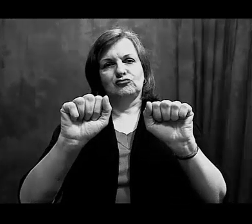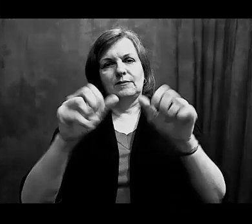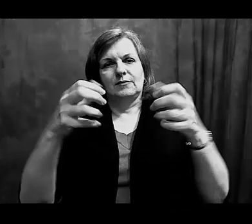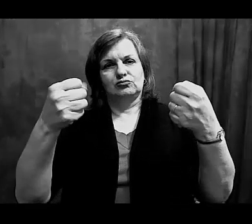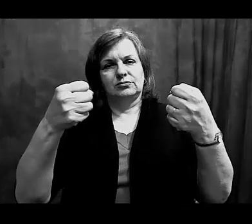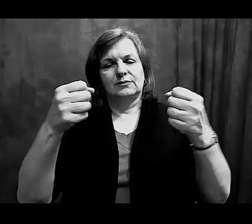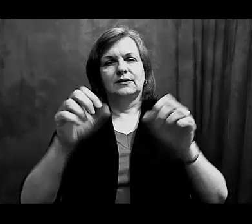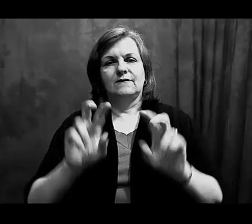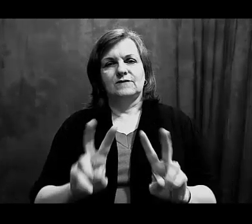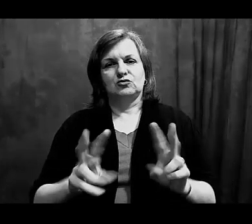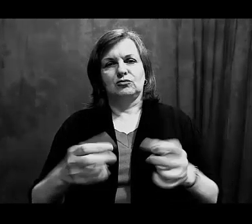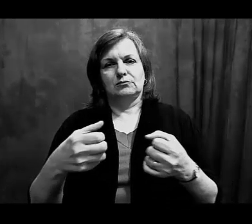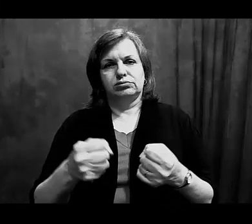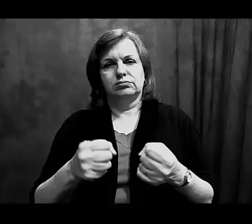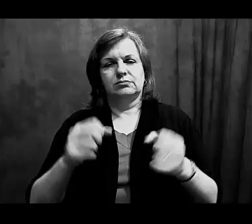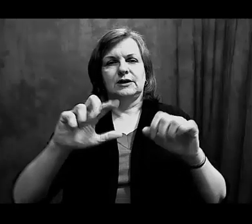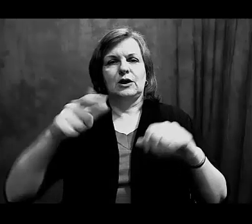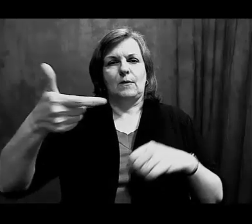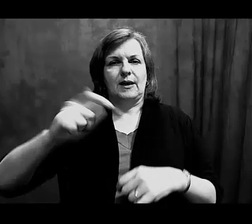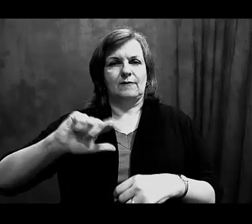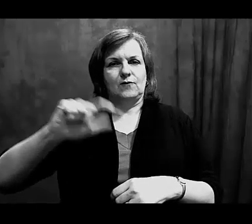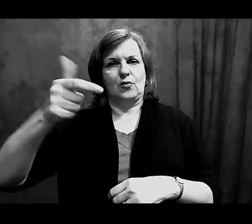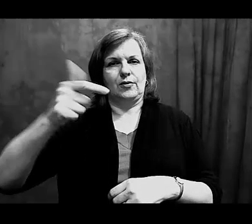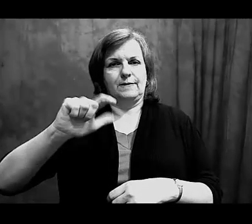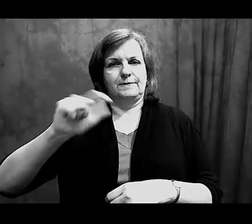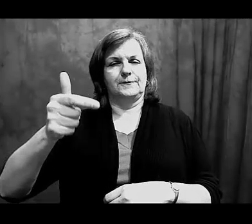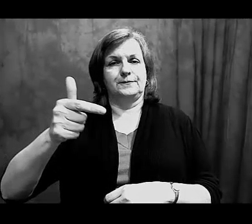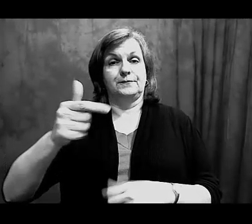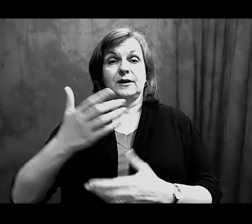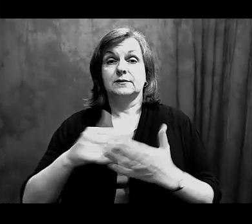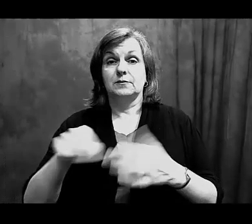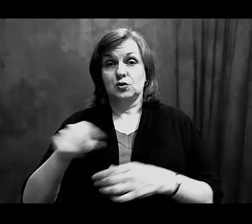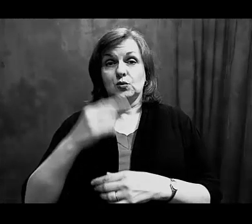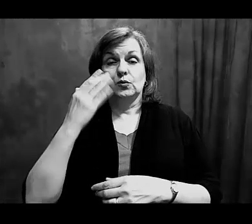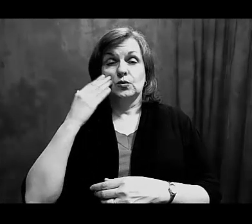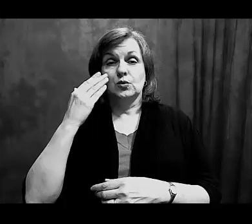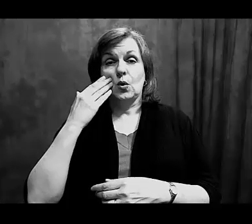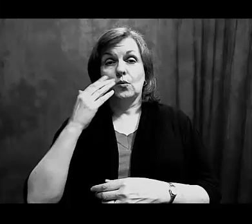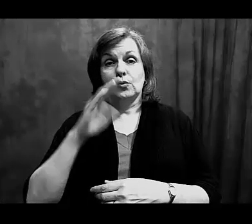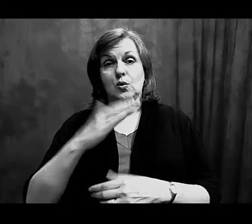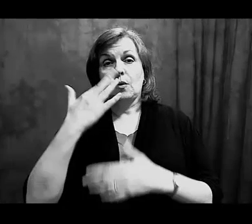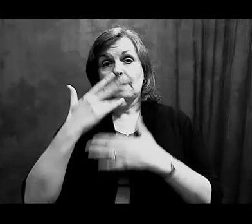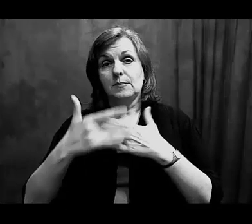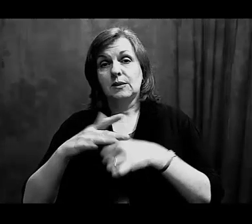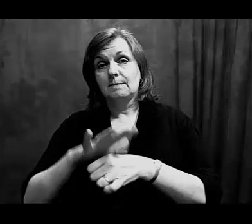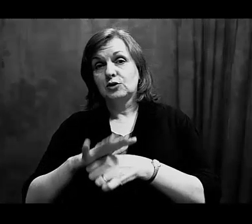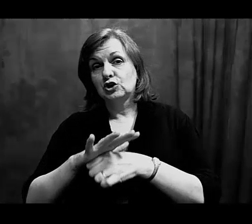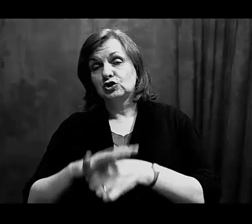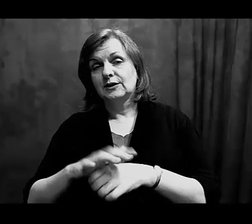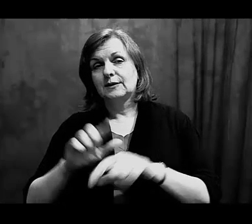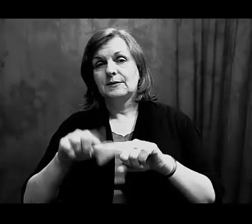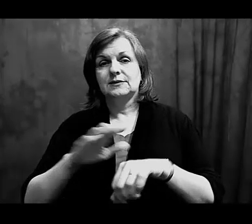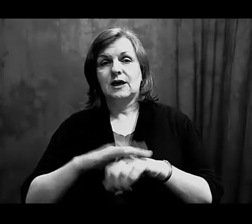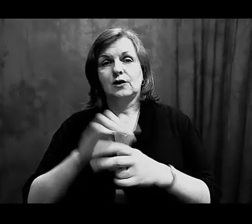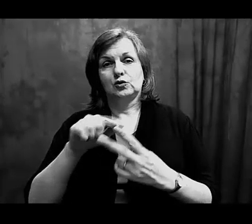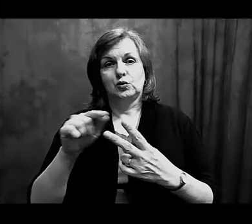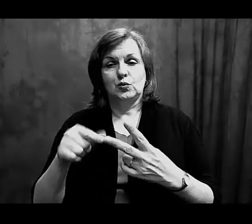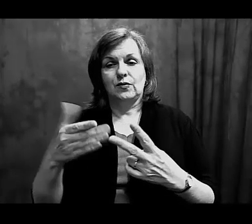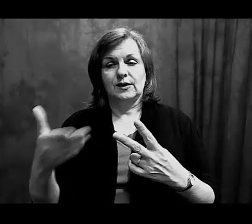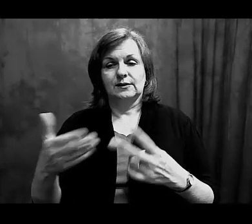via the aorta